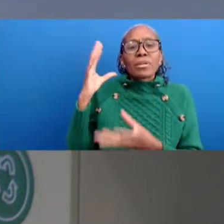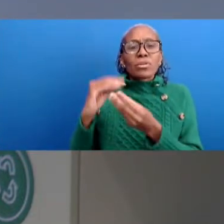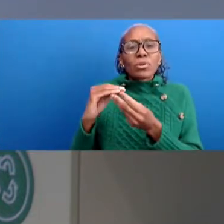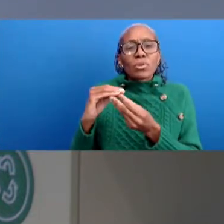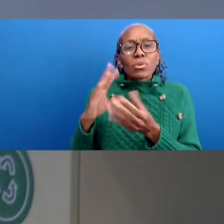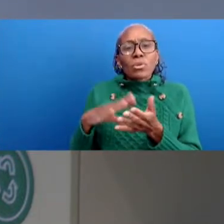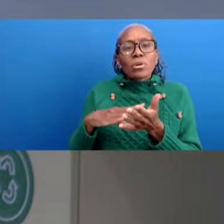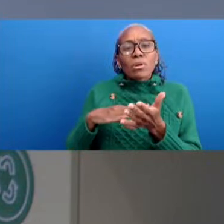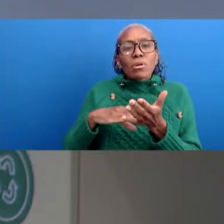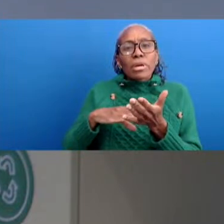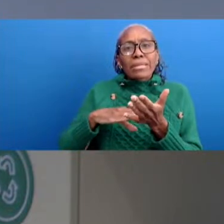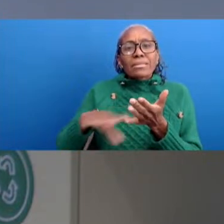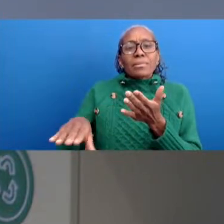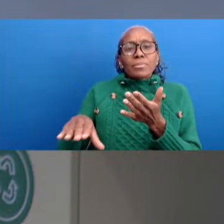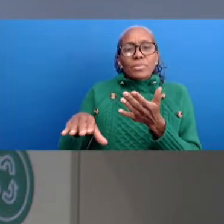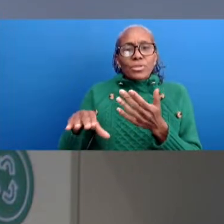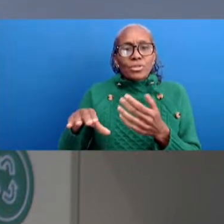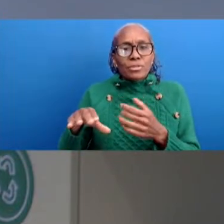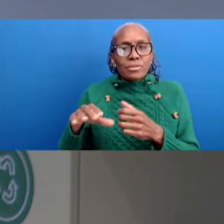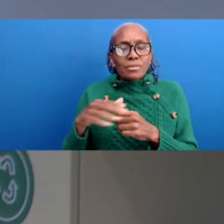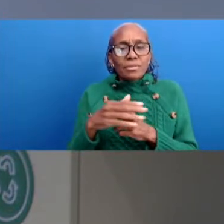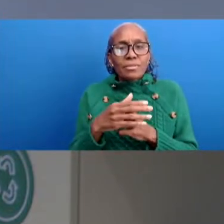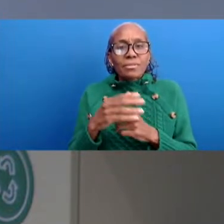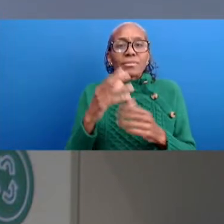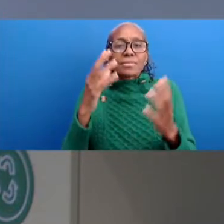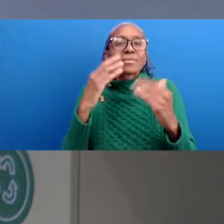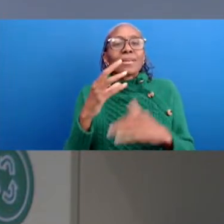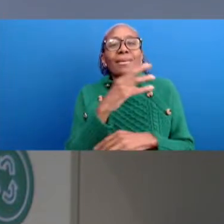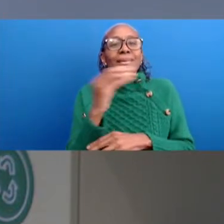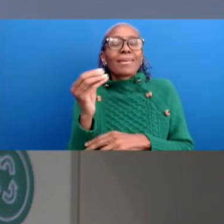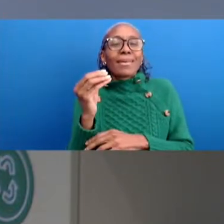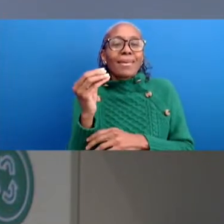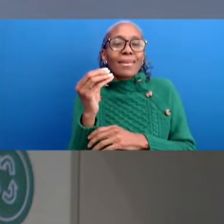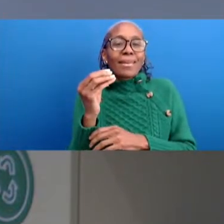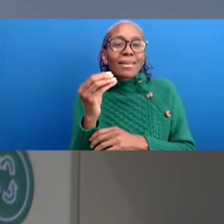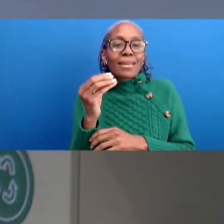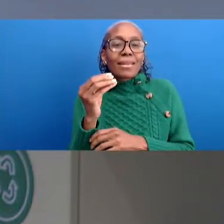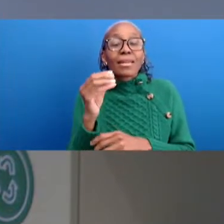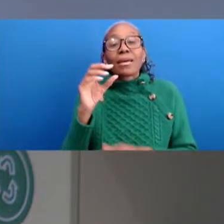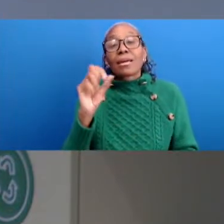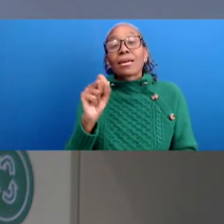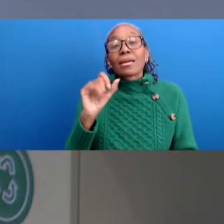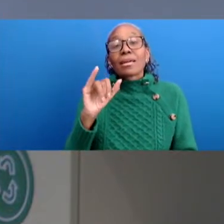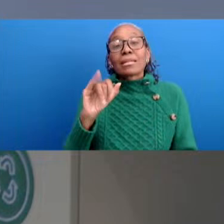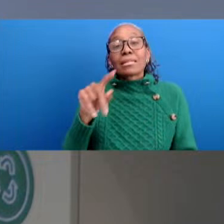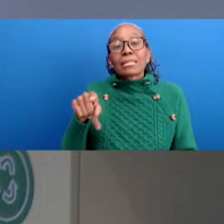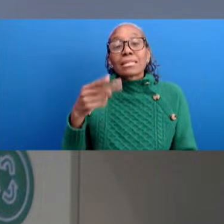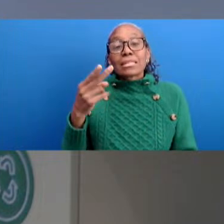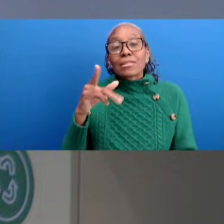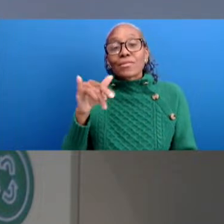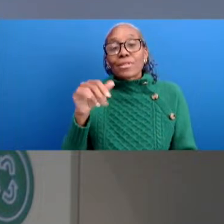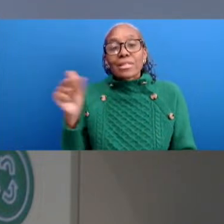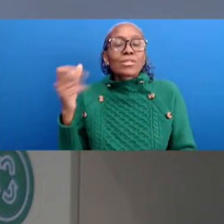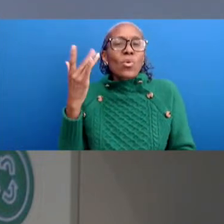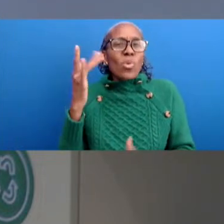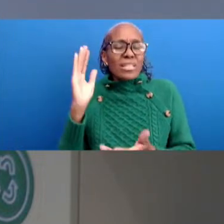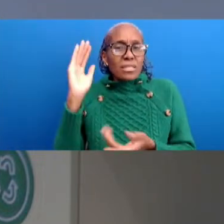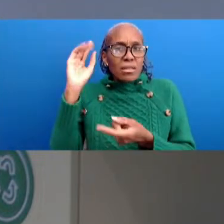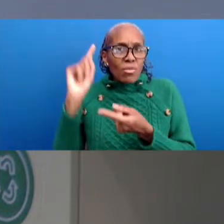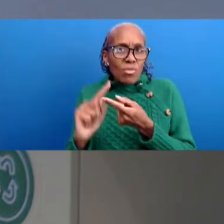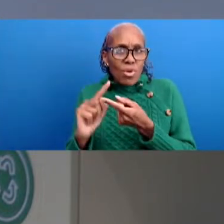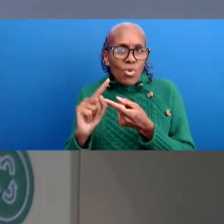TOTAL, RIGHT OR NOT VACCINATED